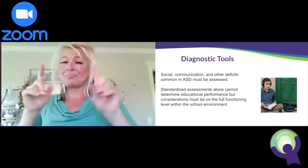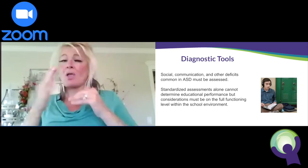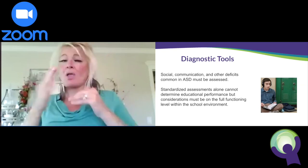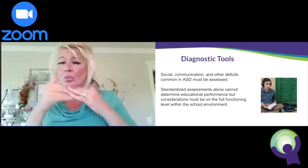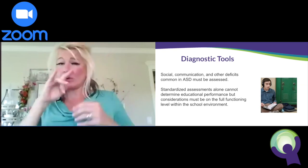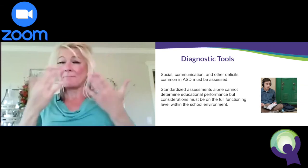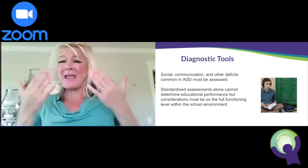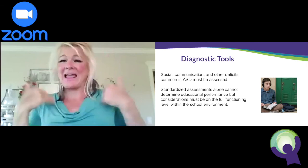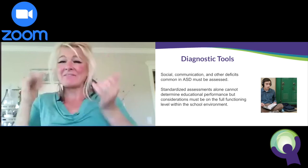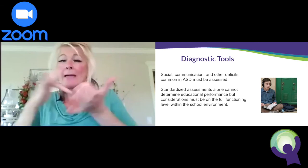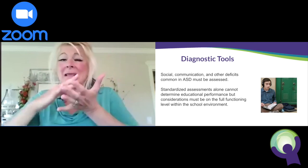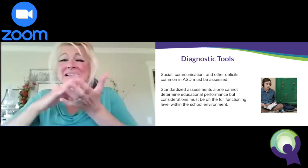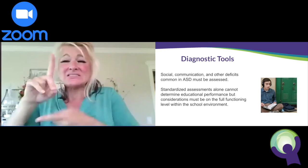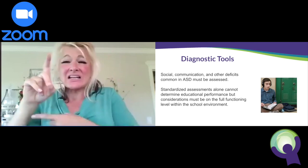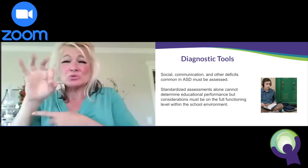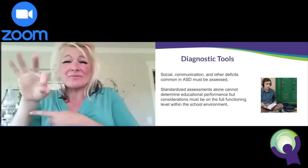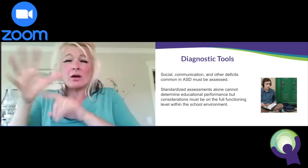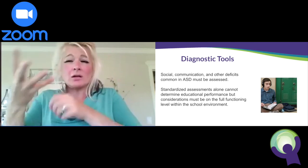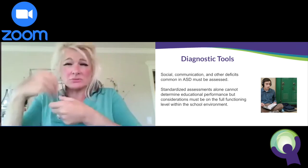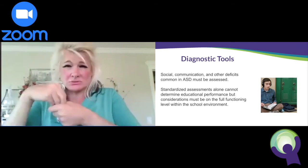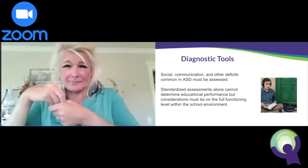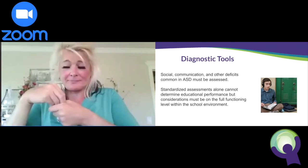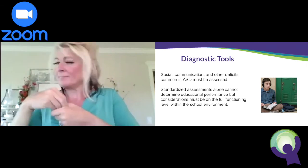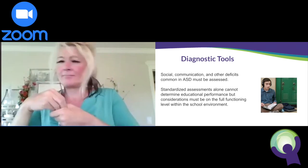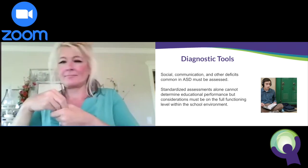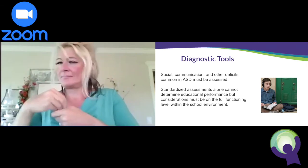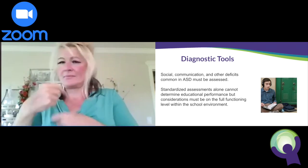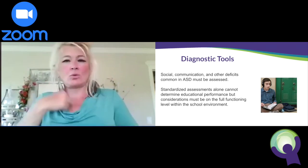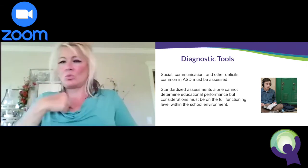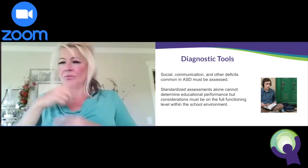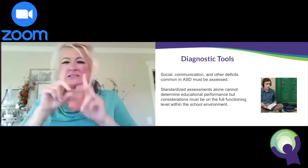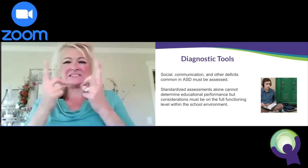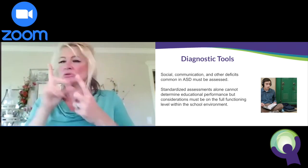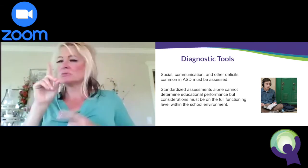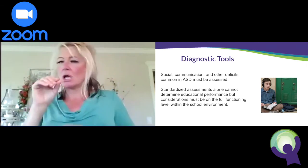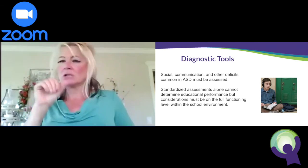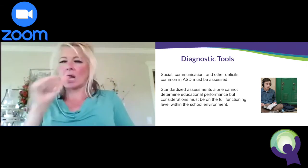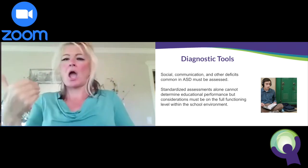maybe there's a medical diagnosis form...